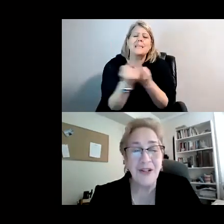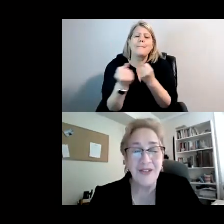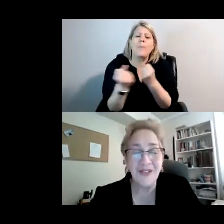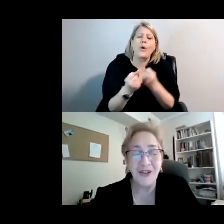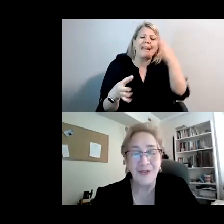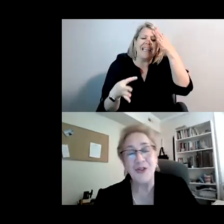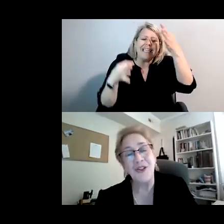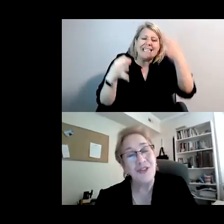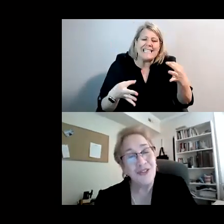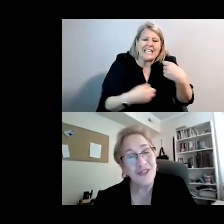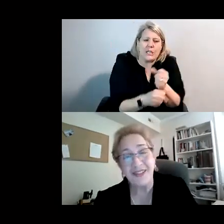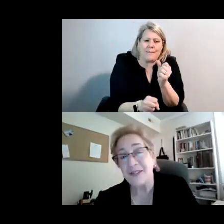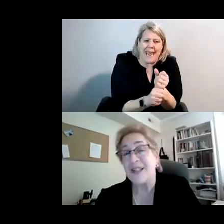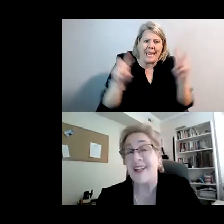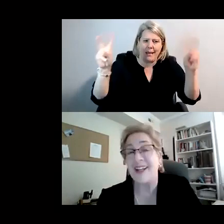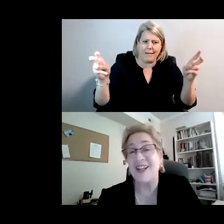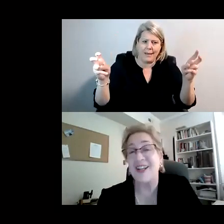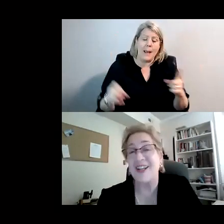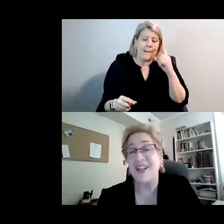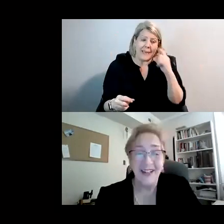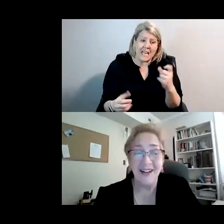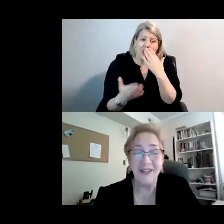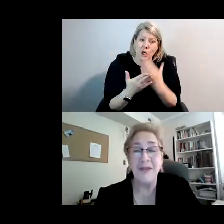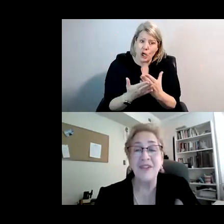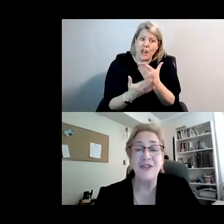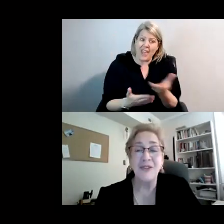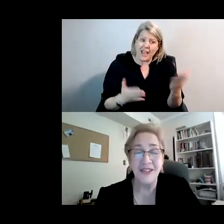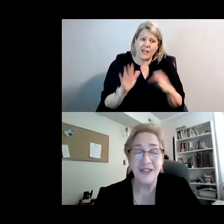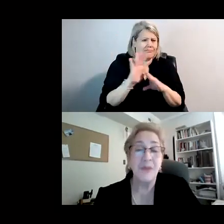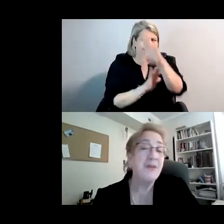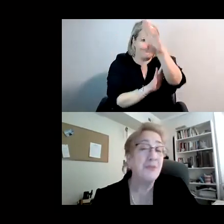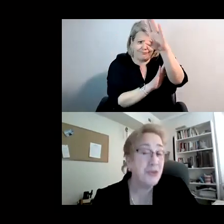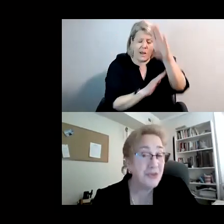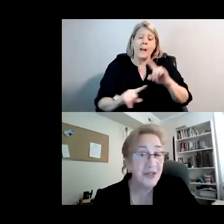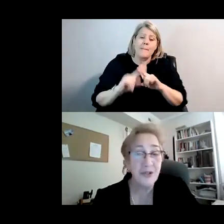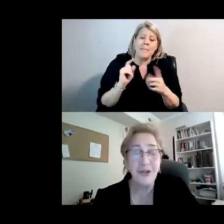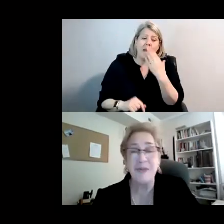Because, you know, the good news is it's been taking off. The bad news is when people use the term,